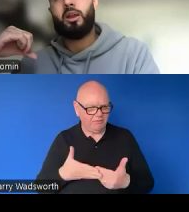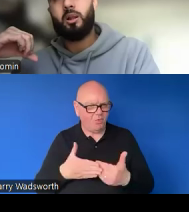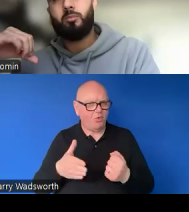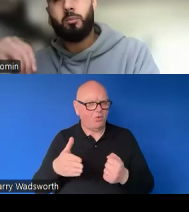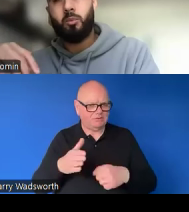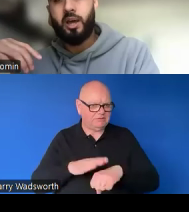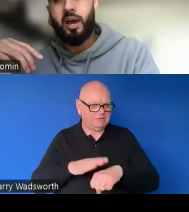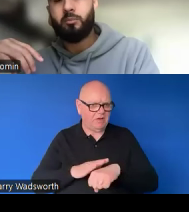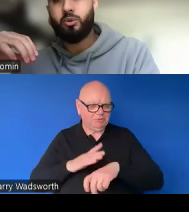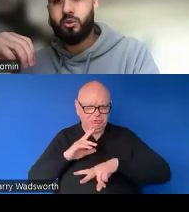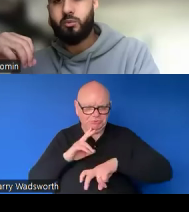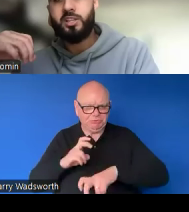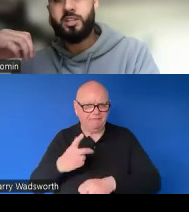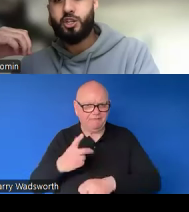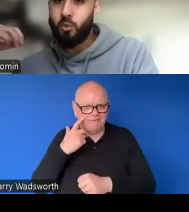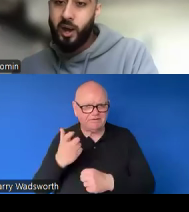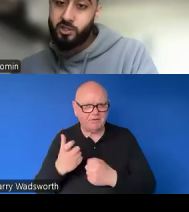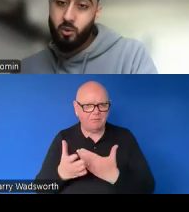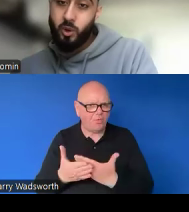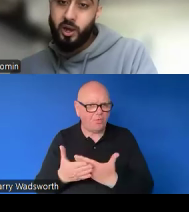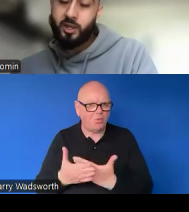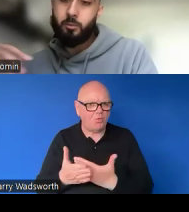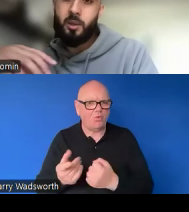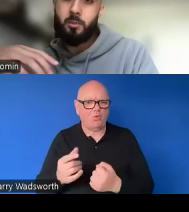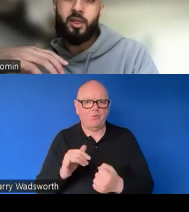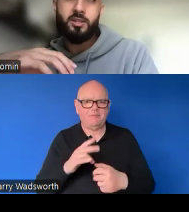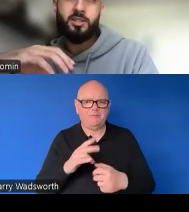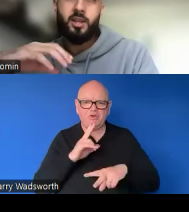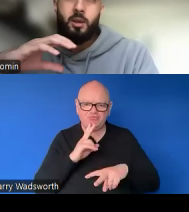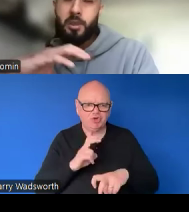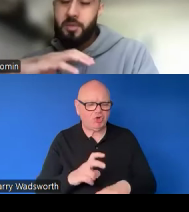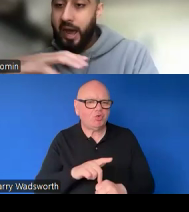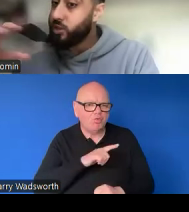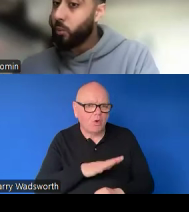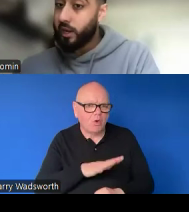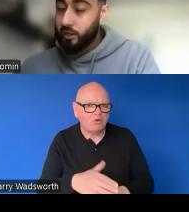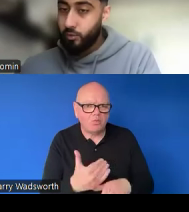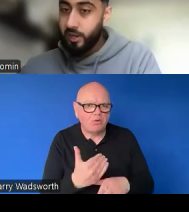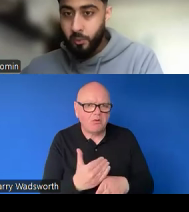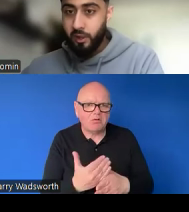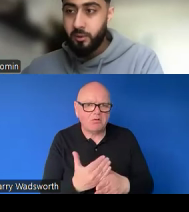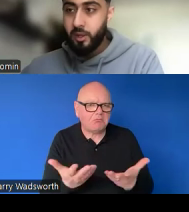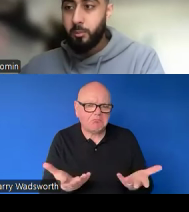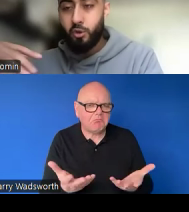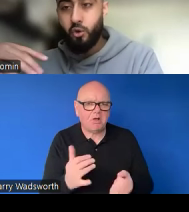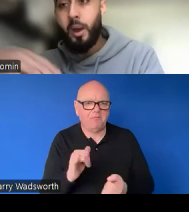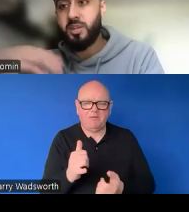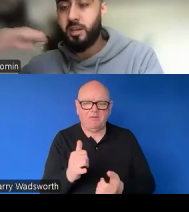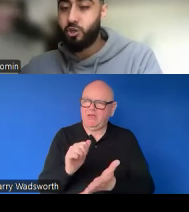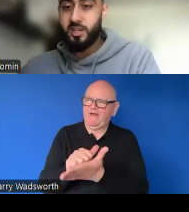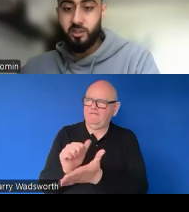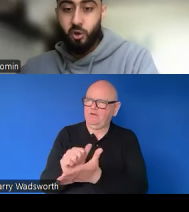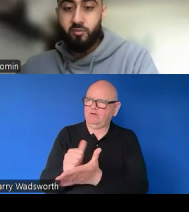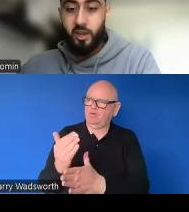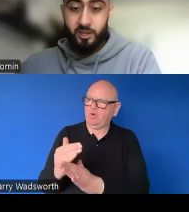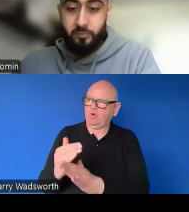a little bit more time doing some research into why it's not working. Maybe the ads are working really well, but your website just isn't converting.